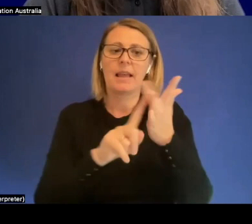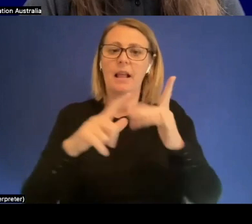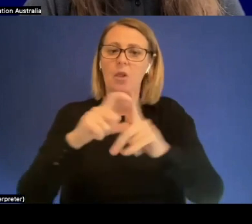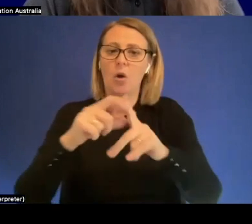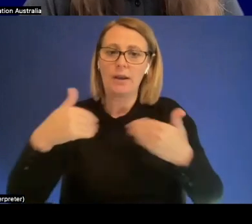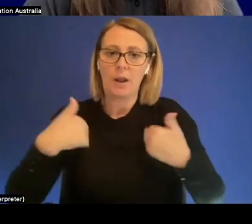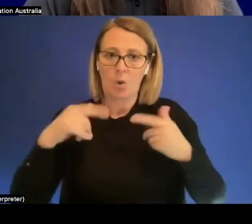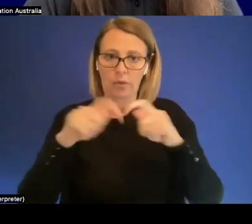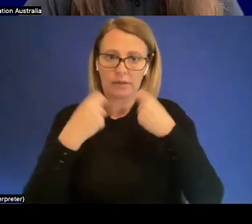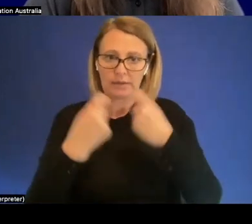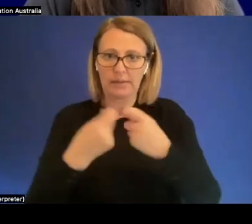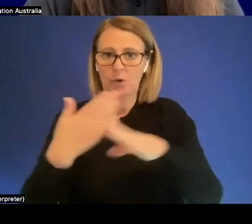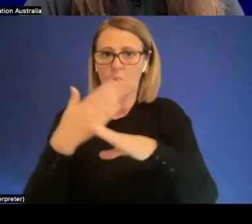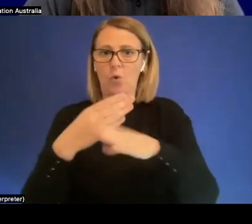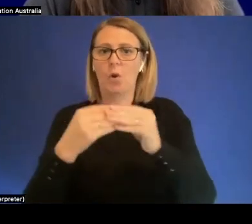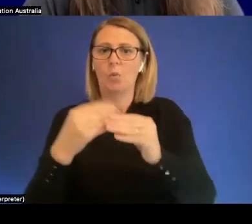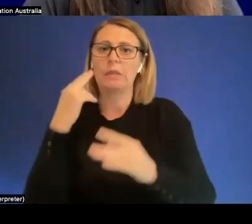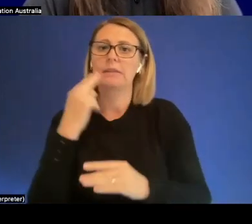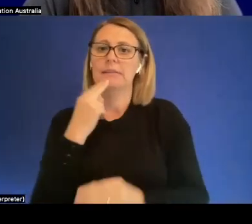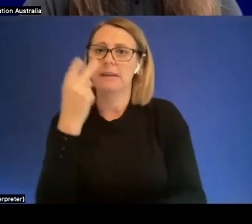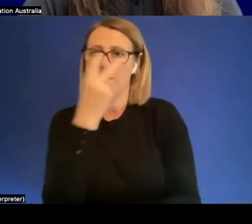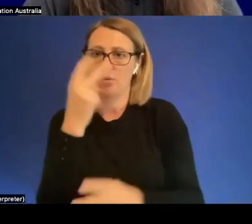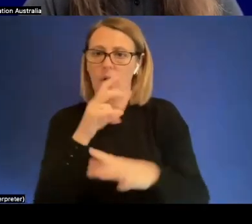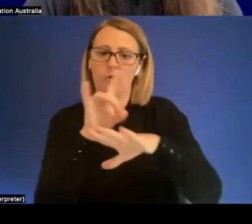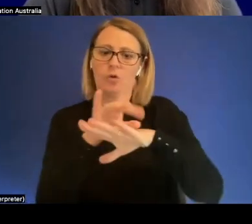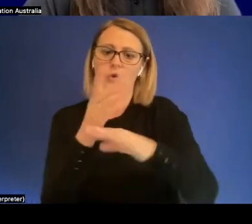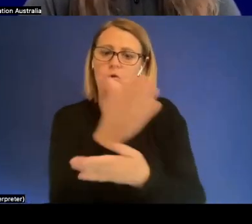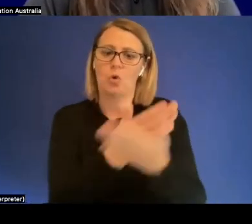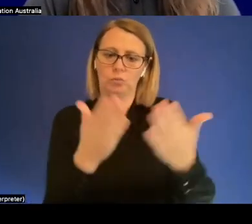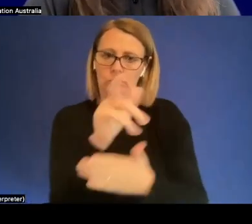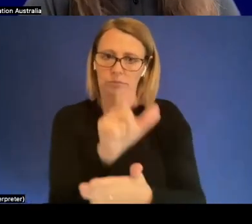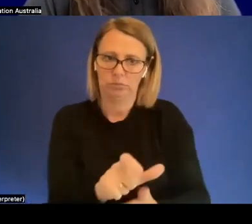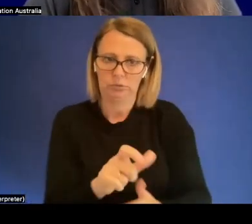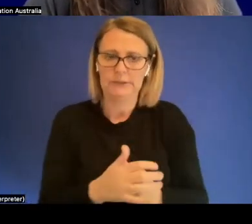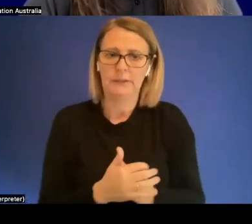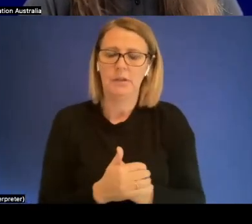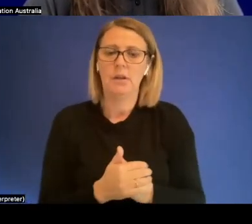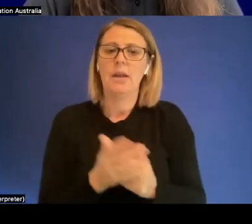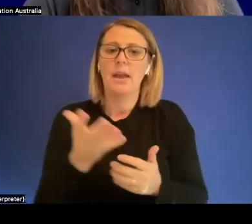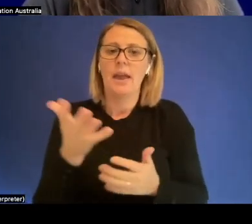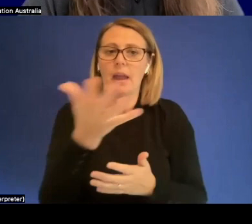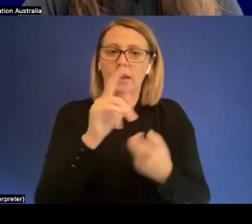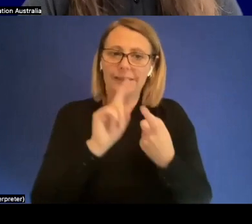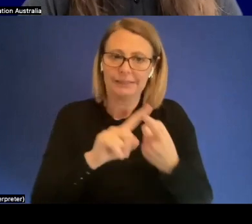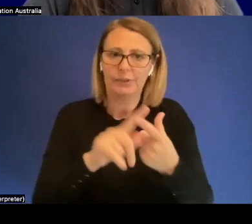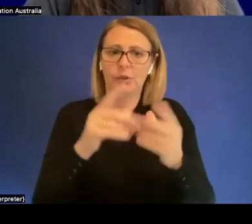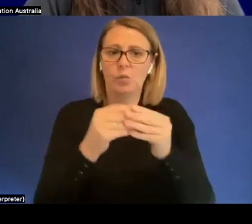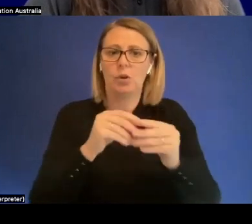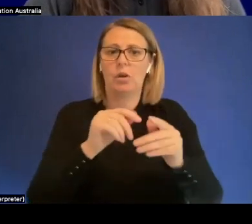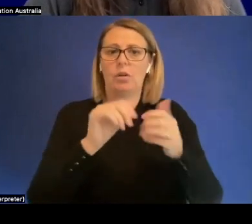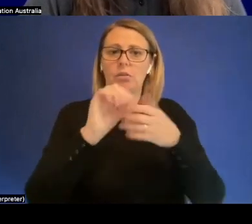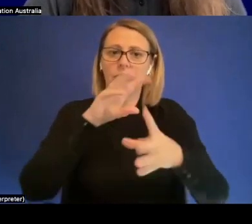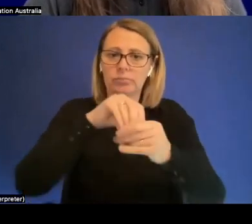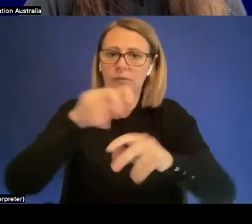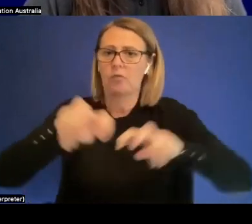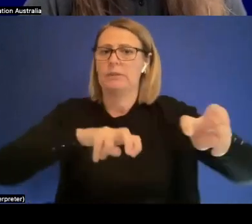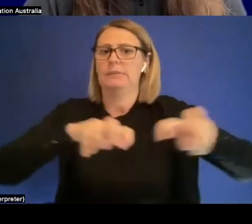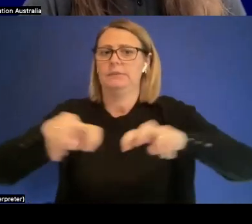with the deafblind consultant, and continuation with the recreation incorporating retelling